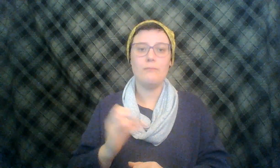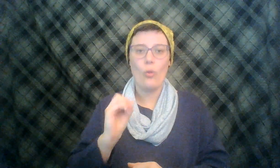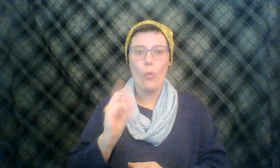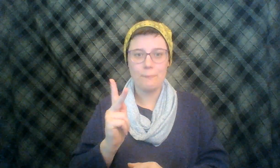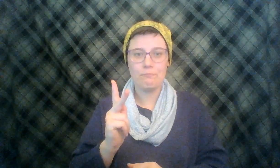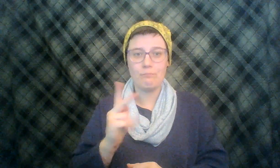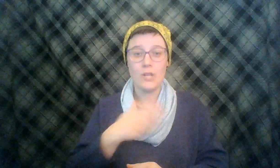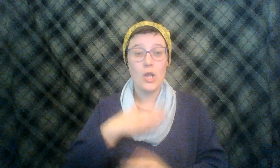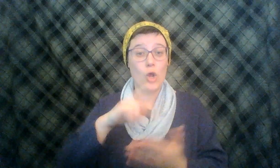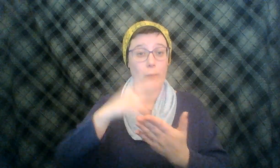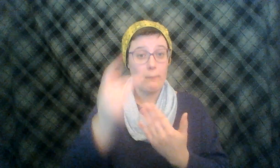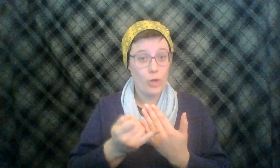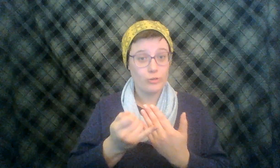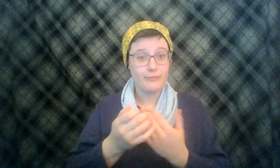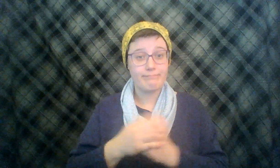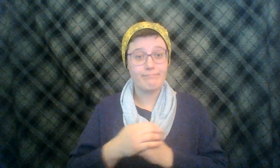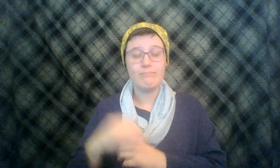So, my project: